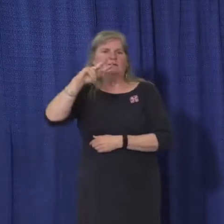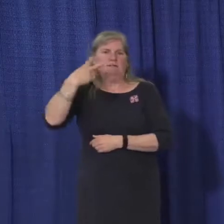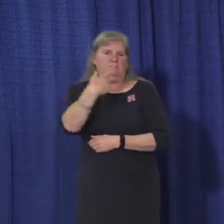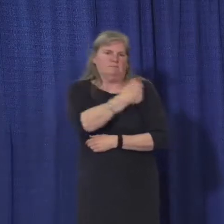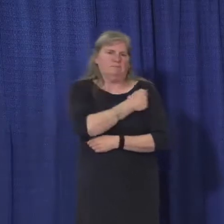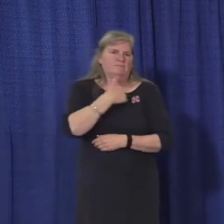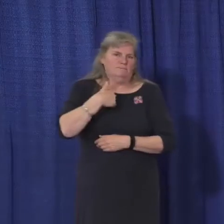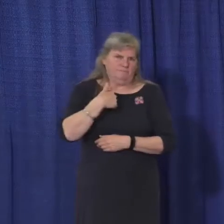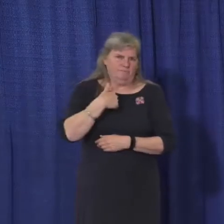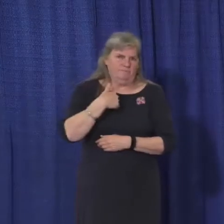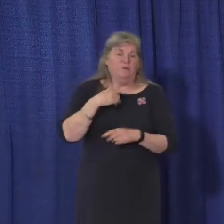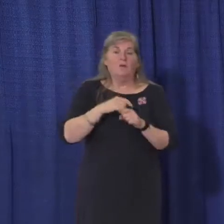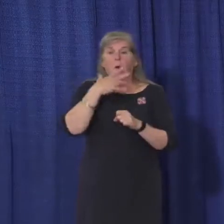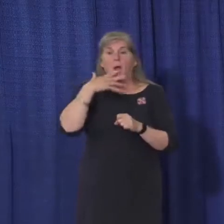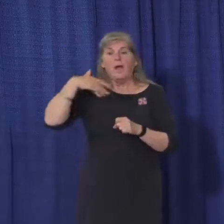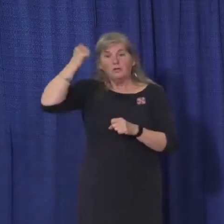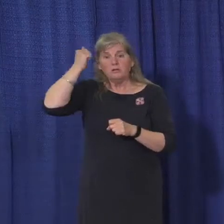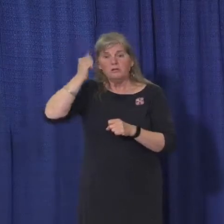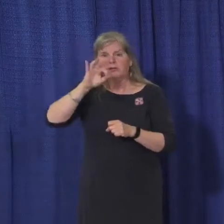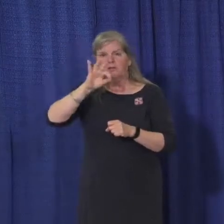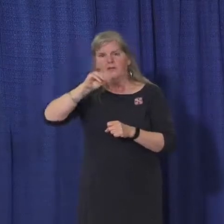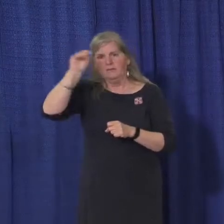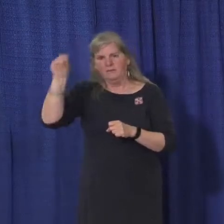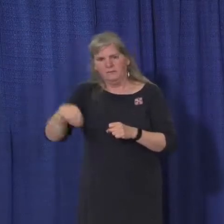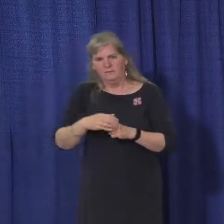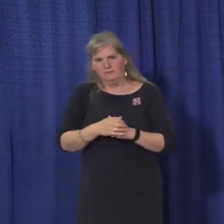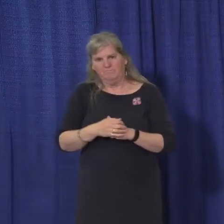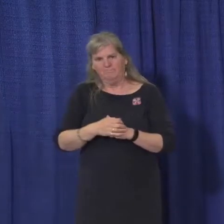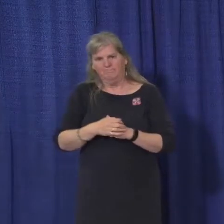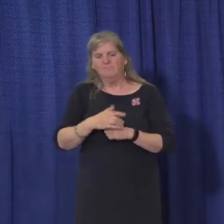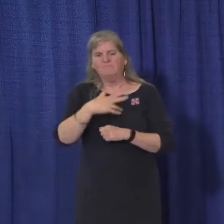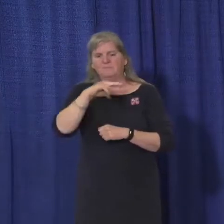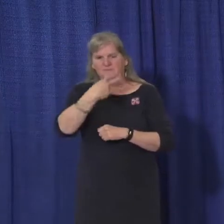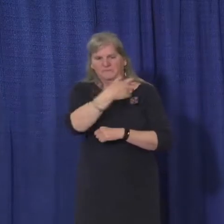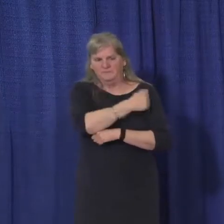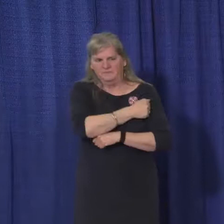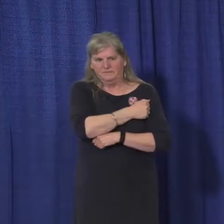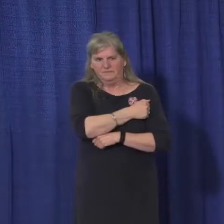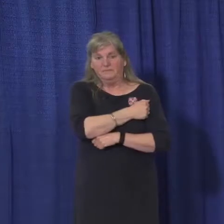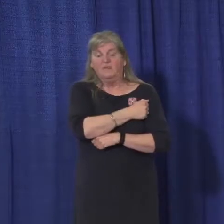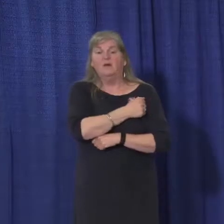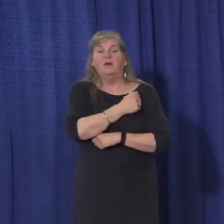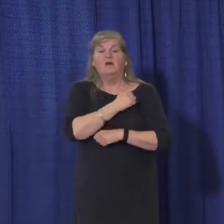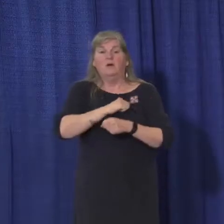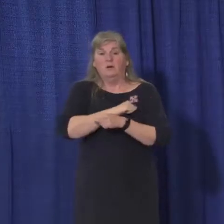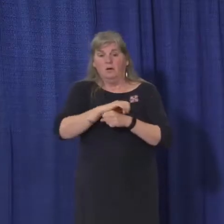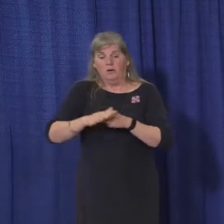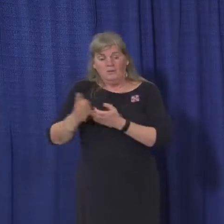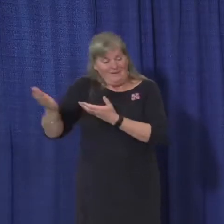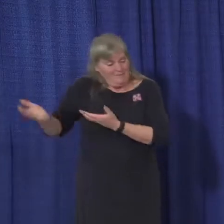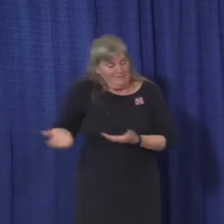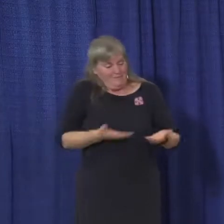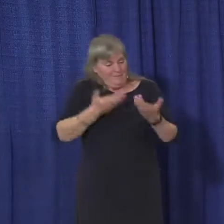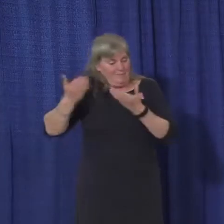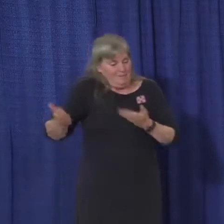vaccinations. We will not see our hospitals filled up with COVID patients as